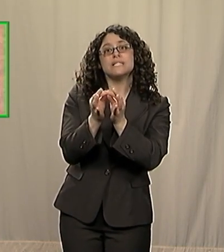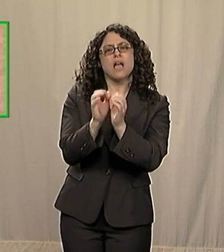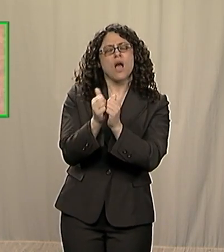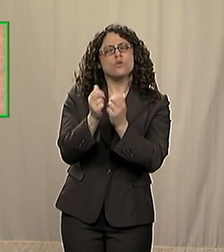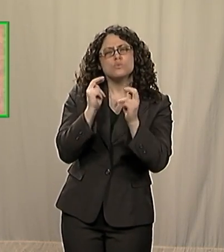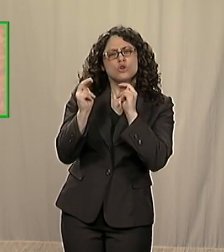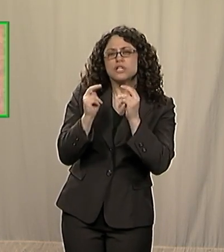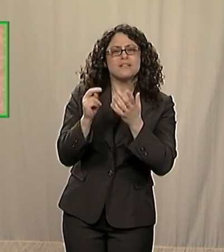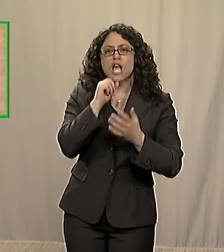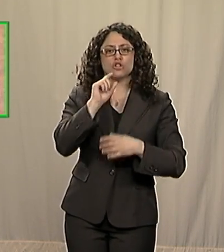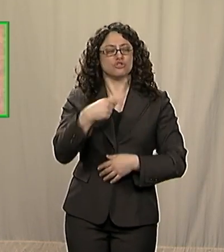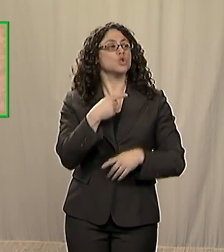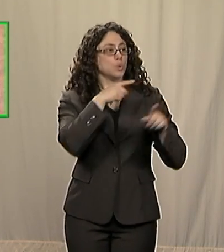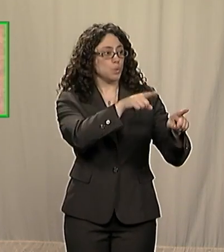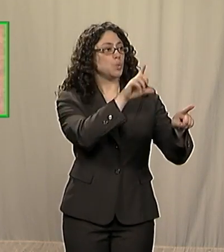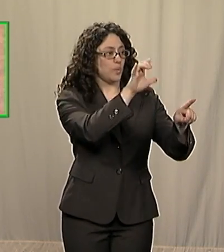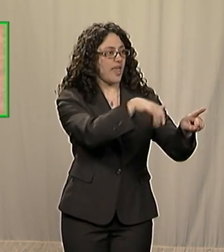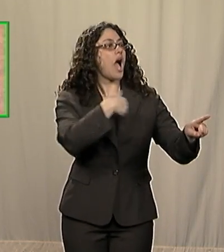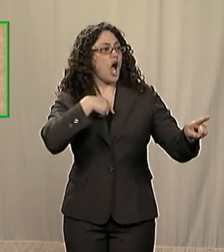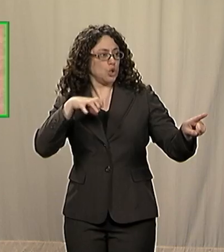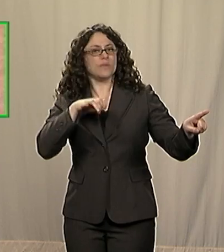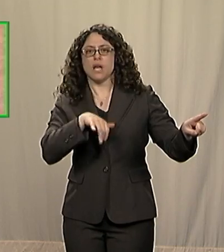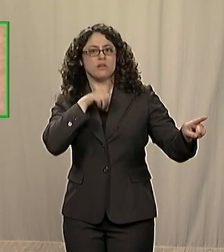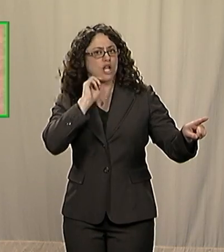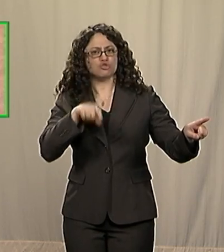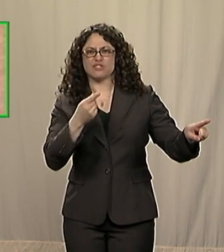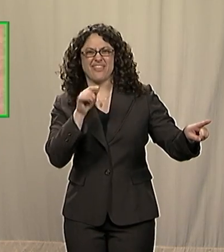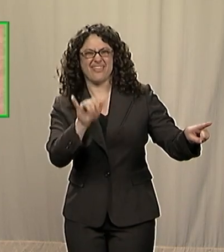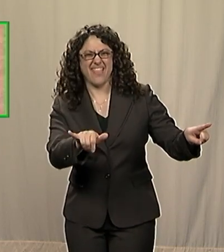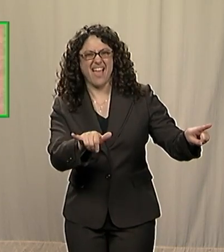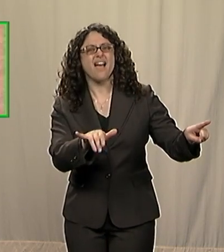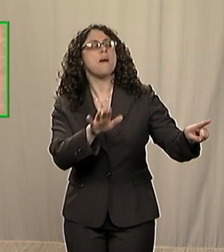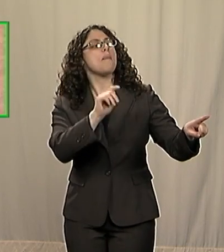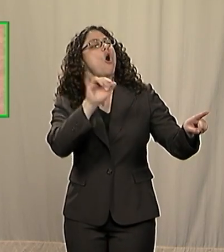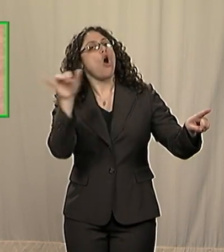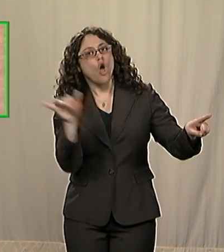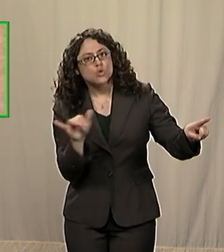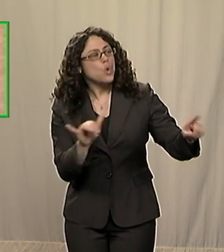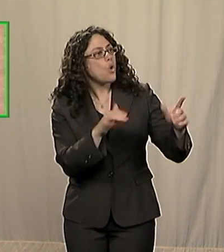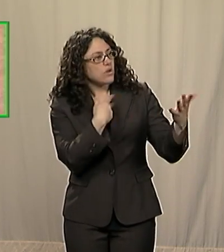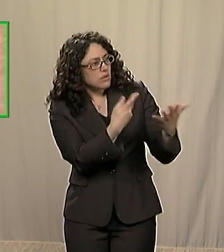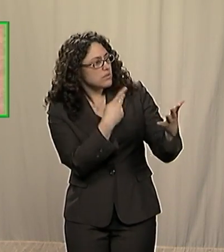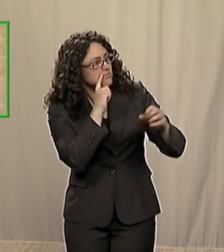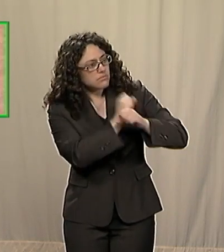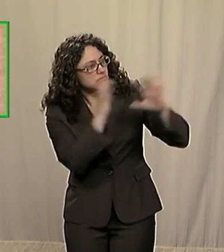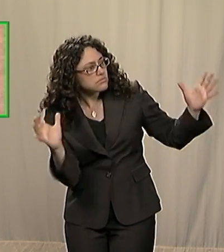How we believe in our schema for the role space.